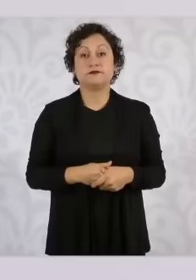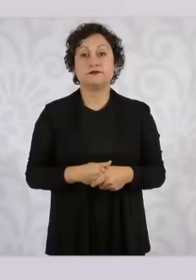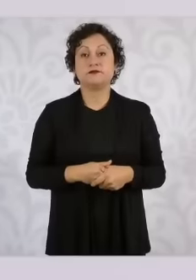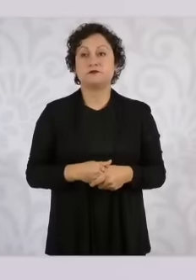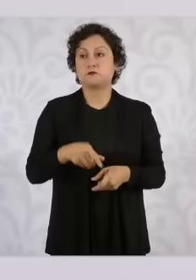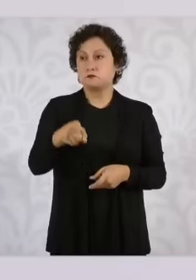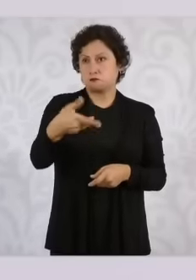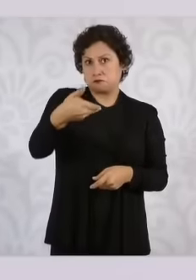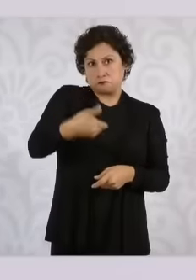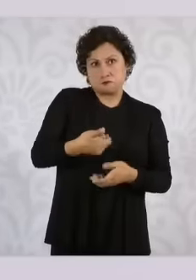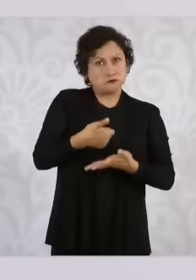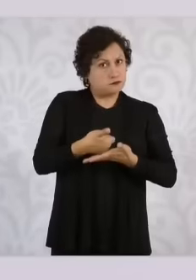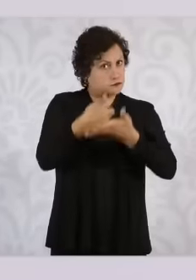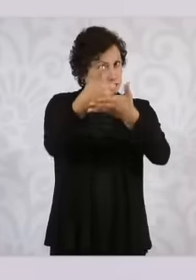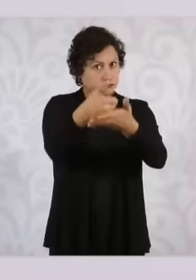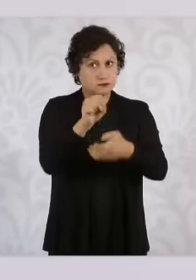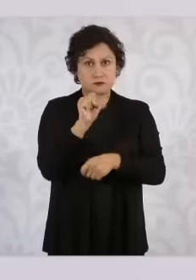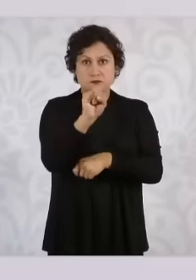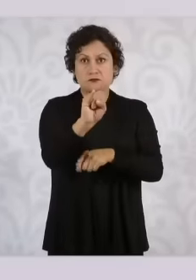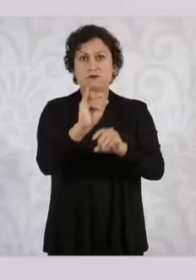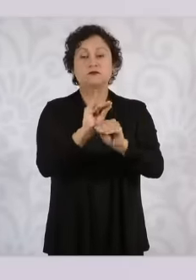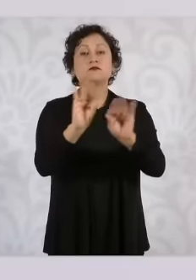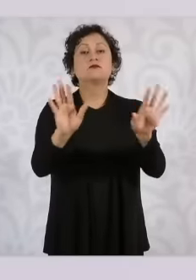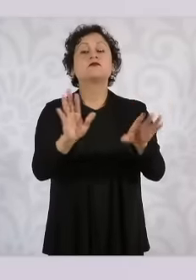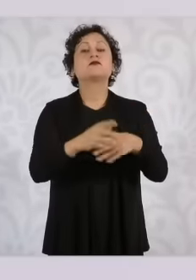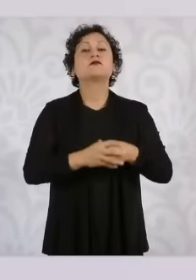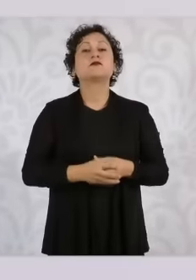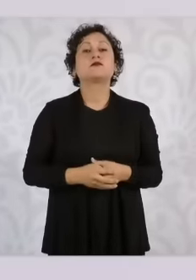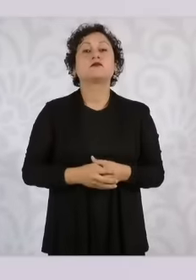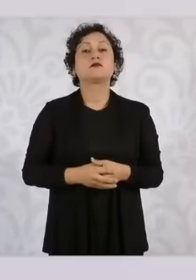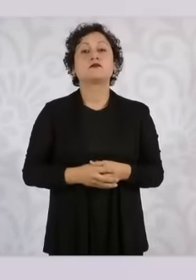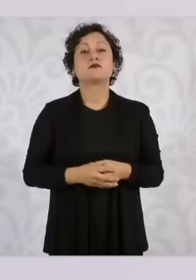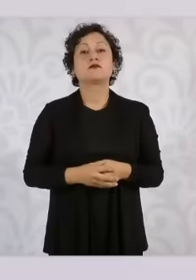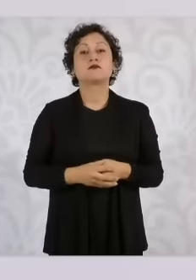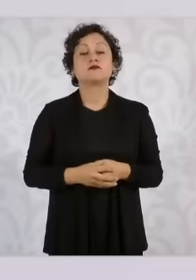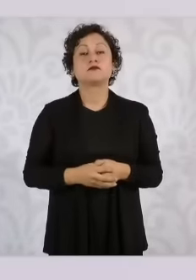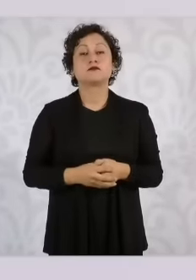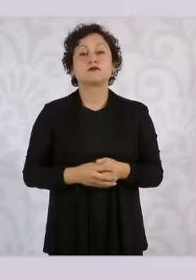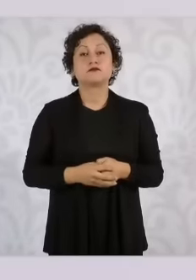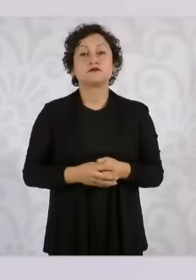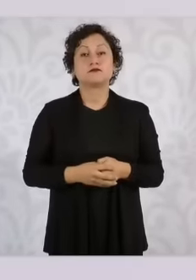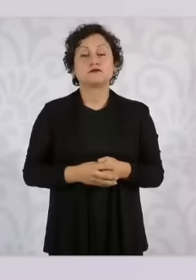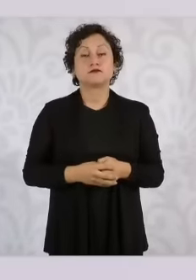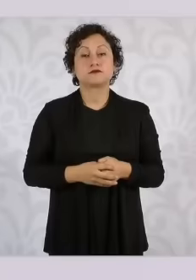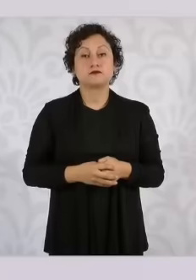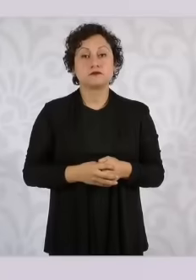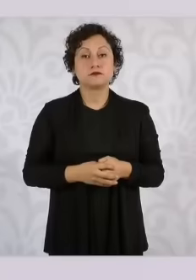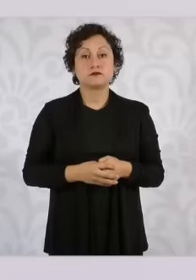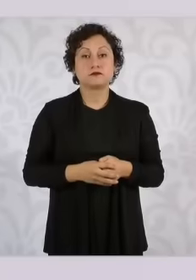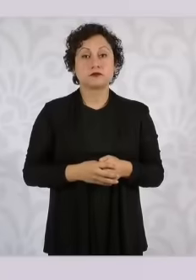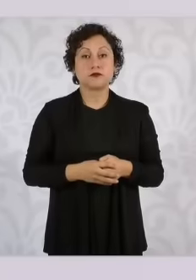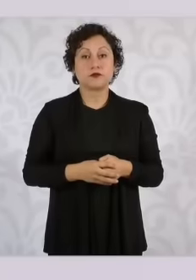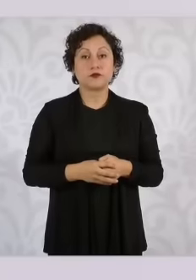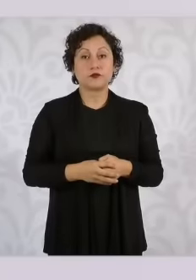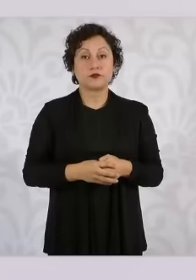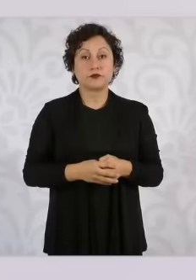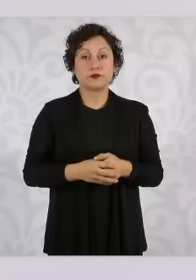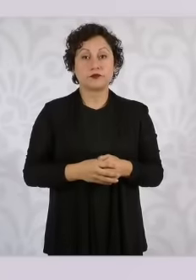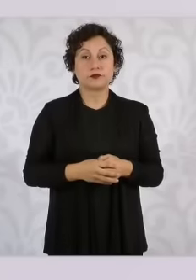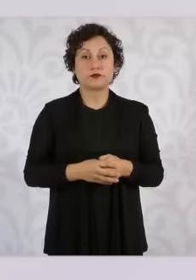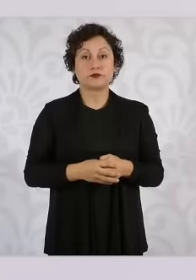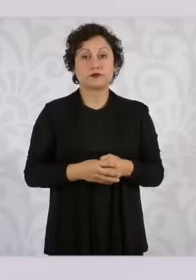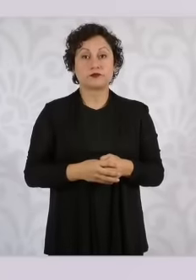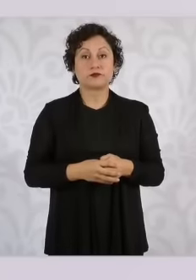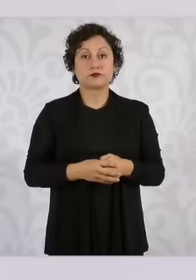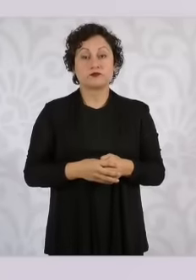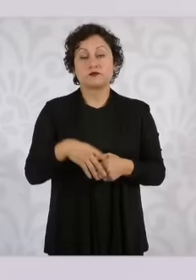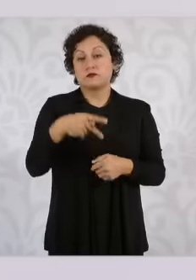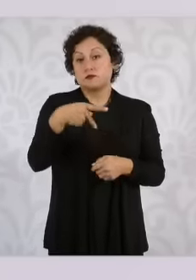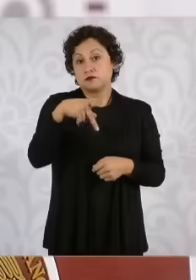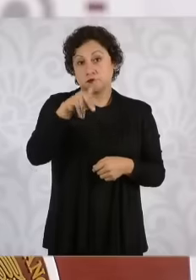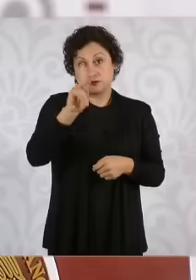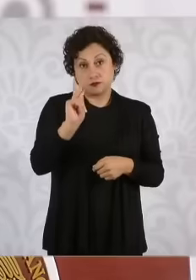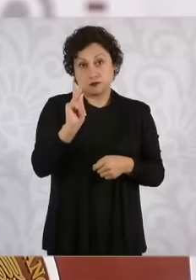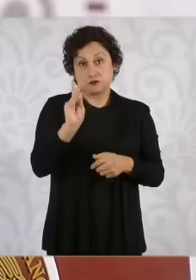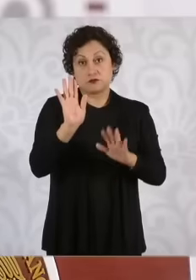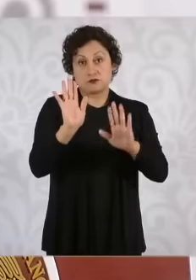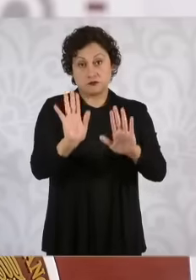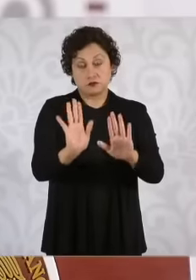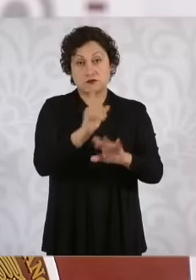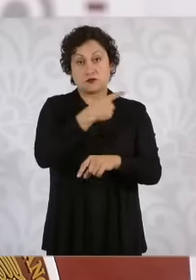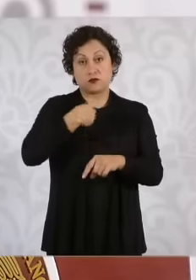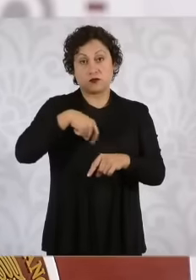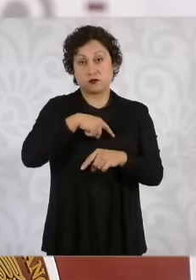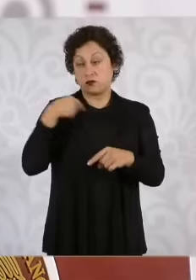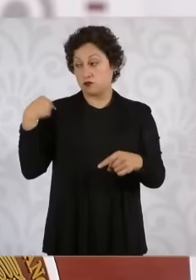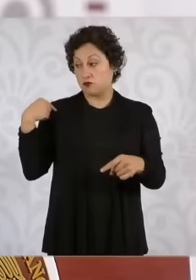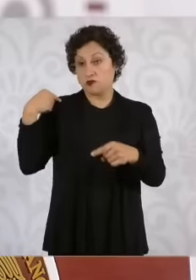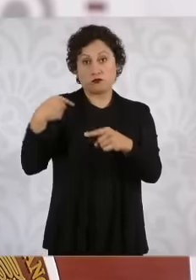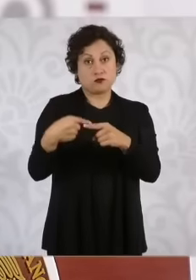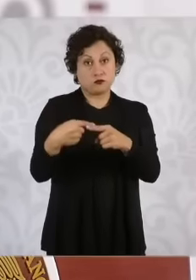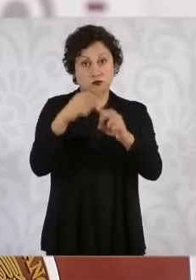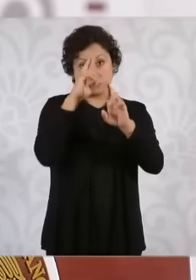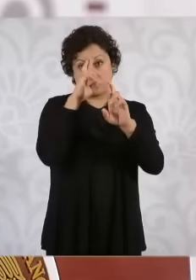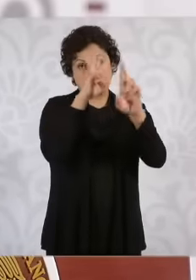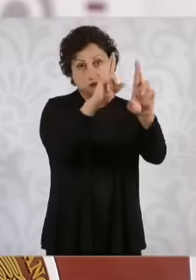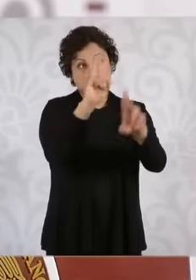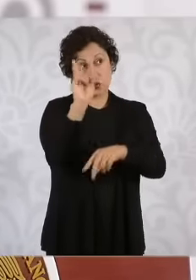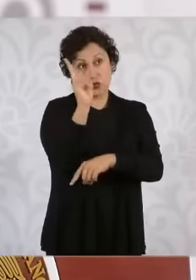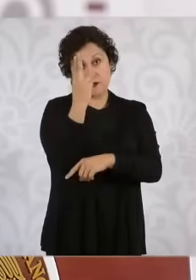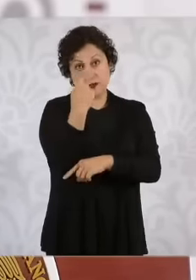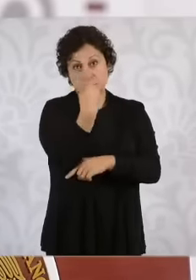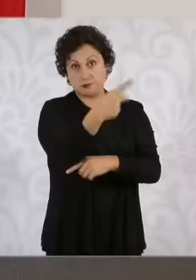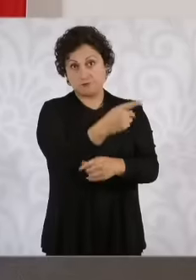respect the University autonomy until now, so yesterday they requested a